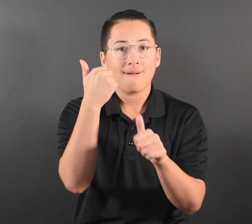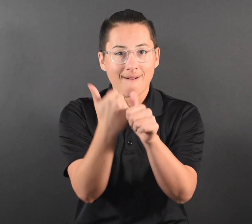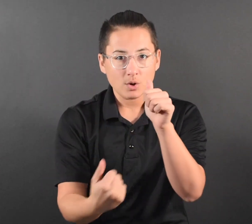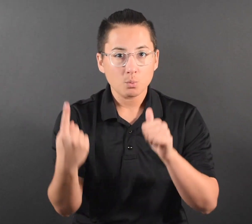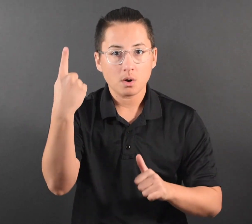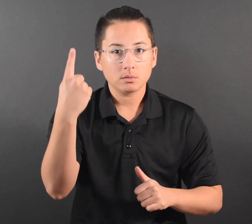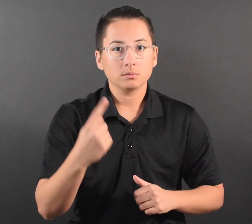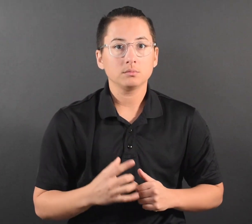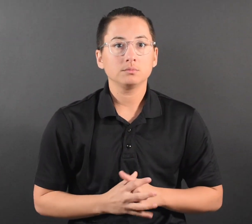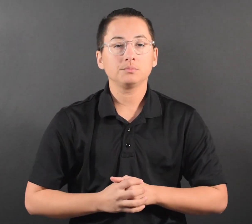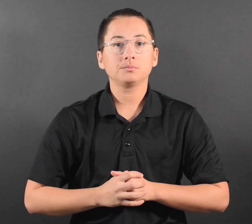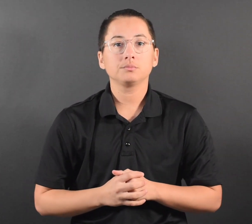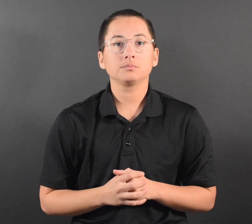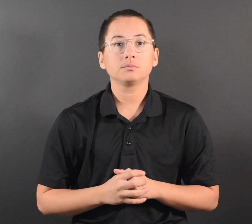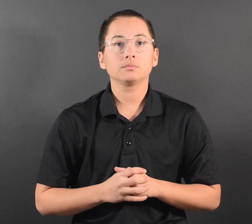COVID-19 vaccine is free for everyone.